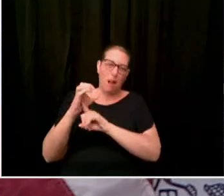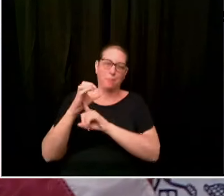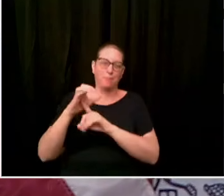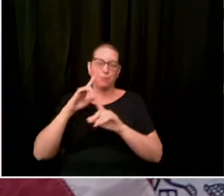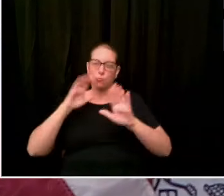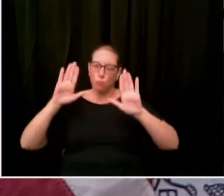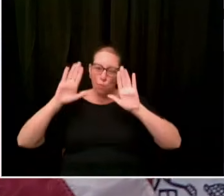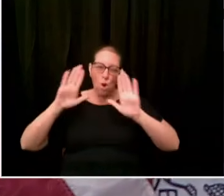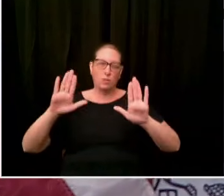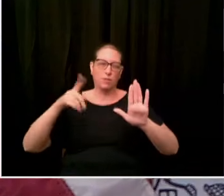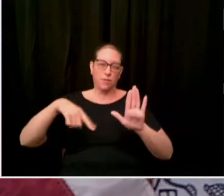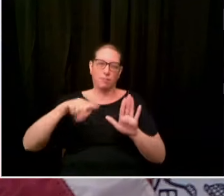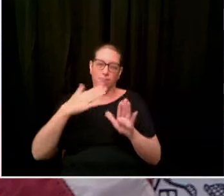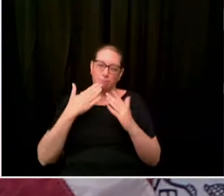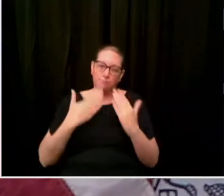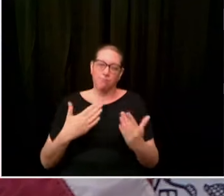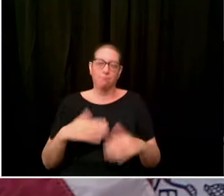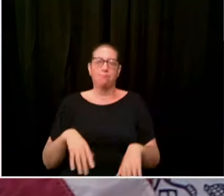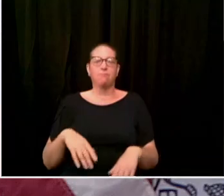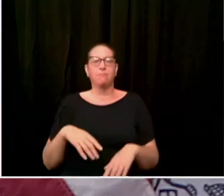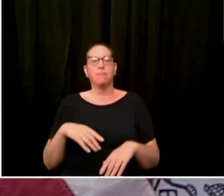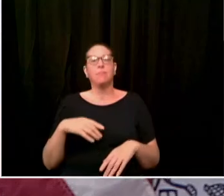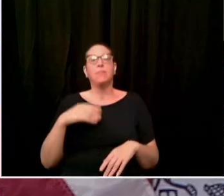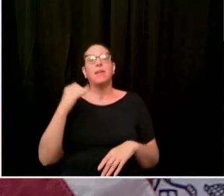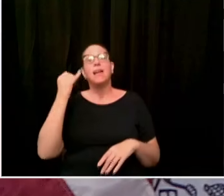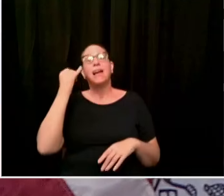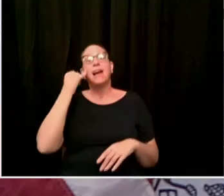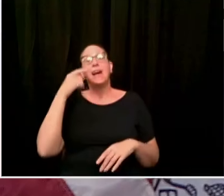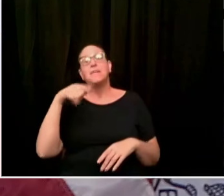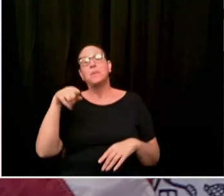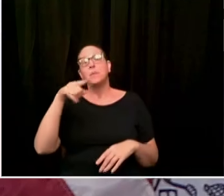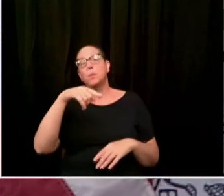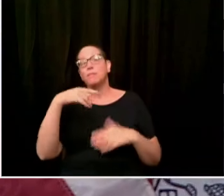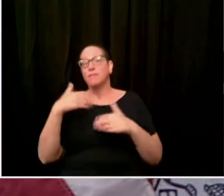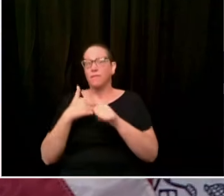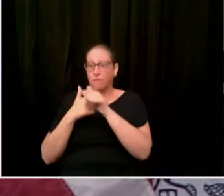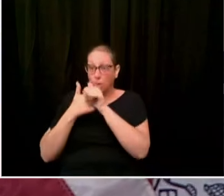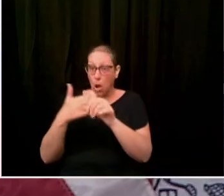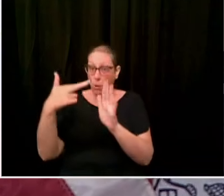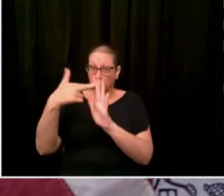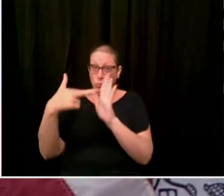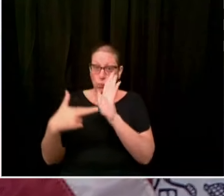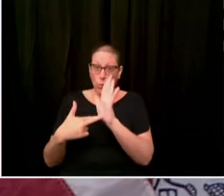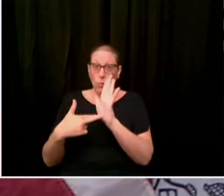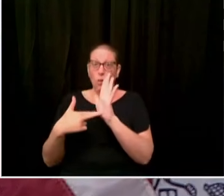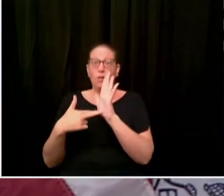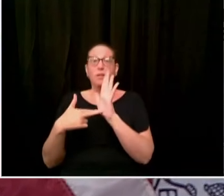AND THAT'S THE PATHWAY TO BEGINNING TO REOPEN. THAT'S THE PATHWAY TO HAVING